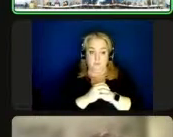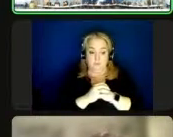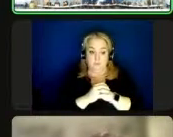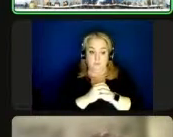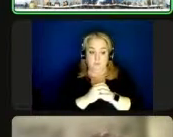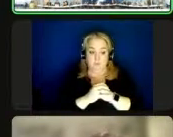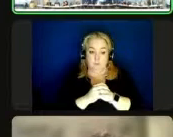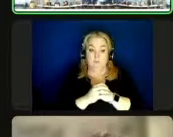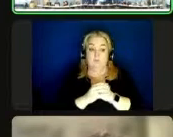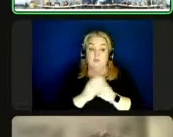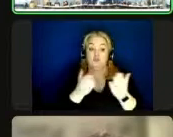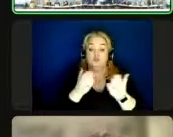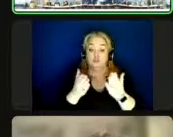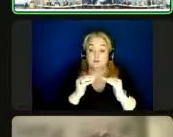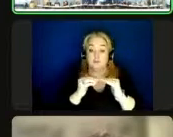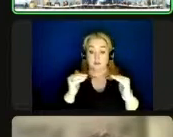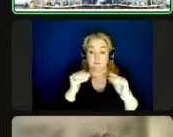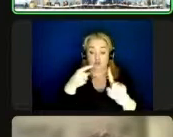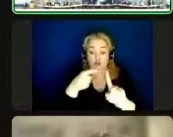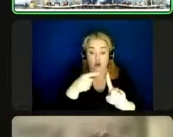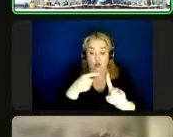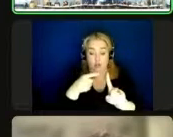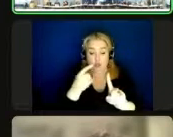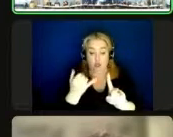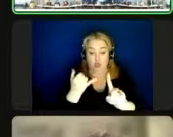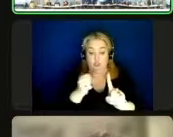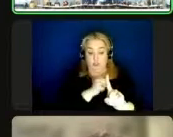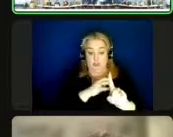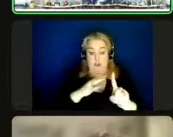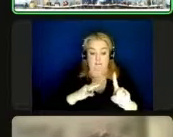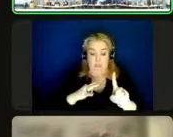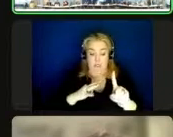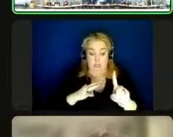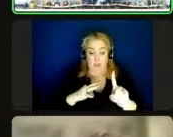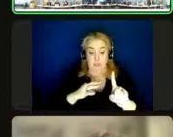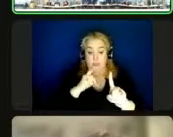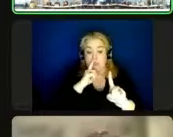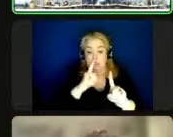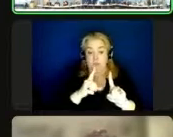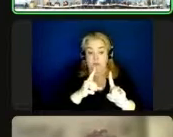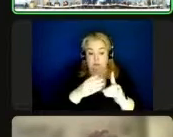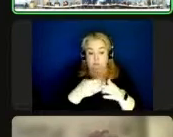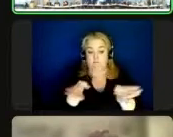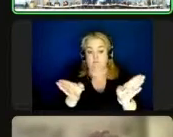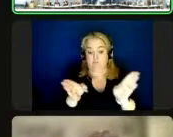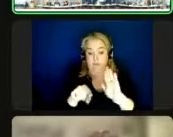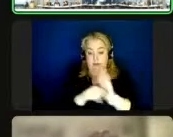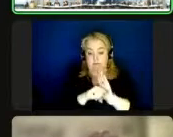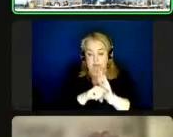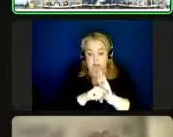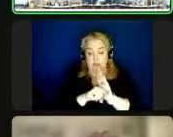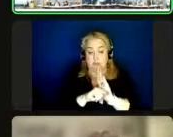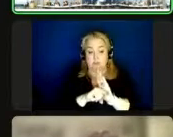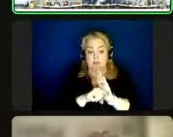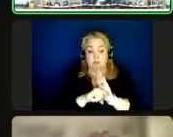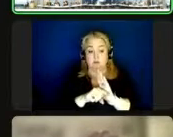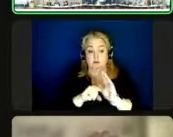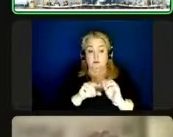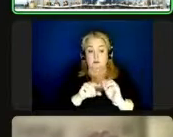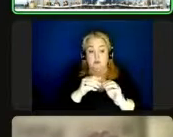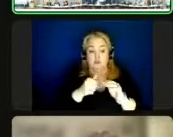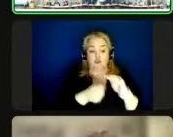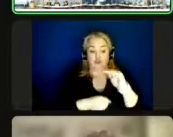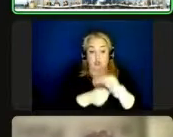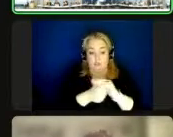MOVING WHEN WE HAVE A SPOKESMAN